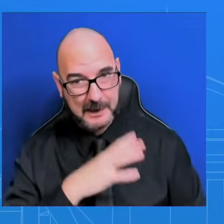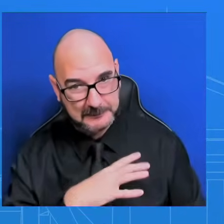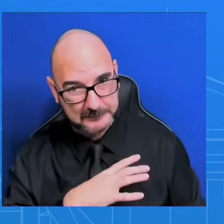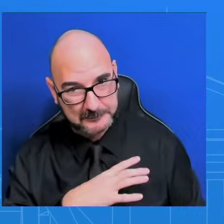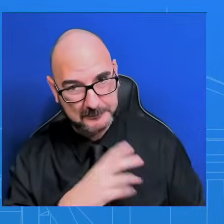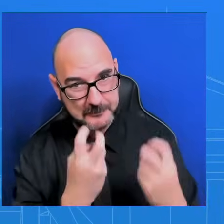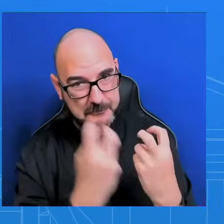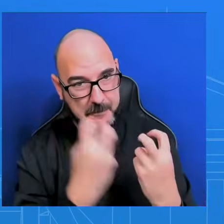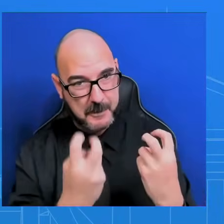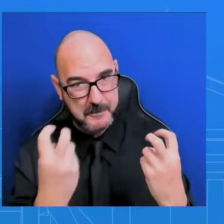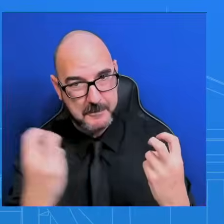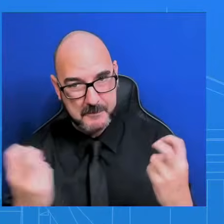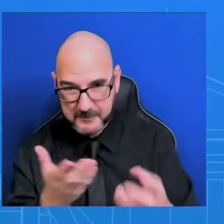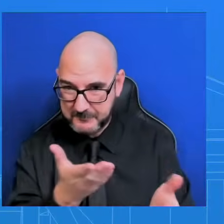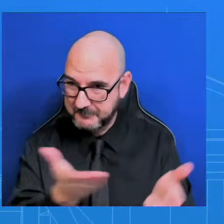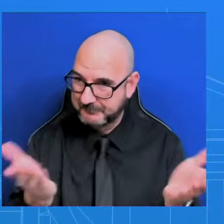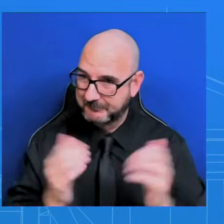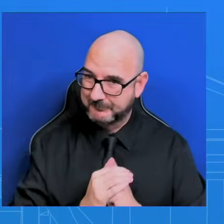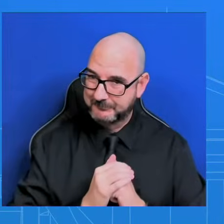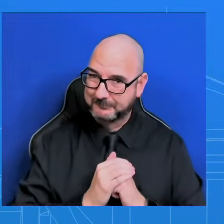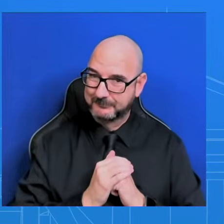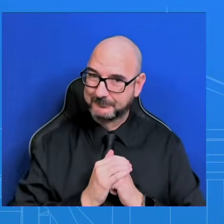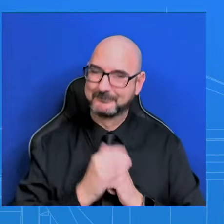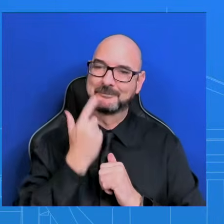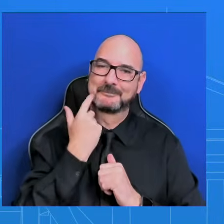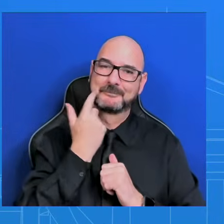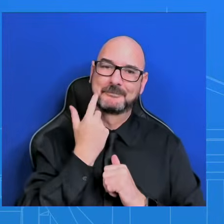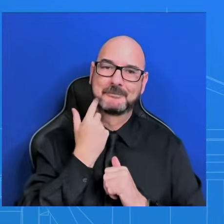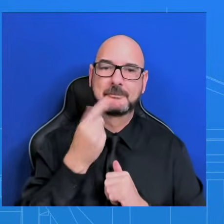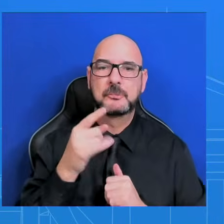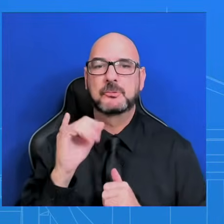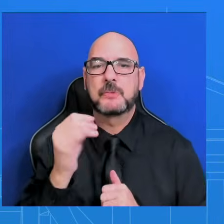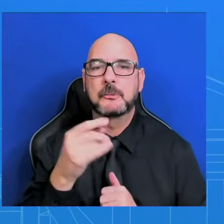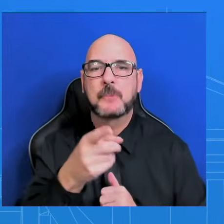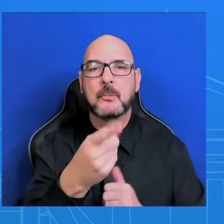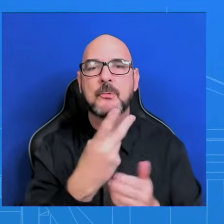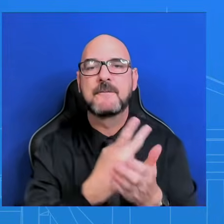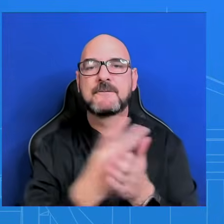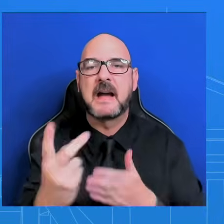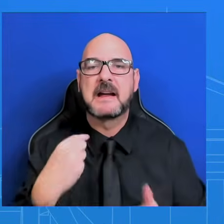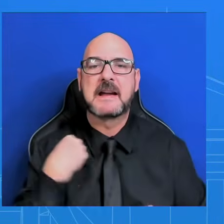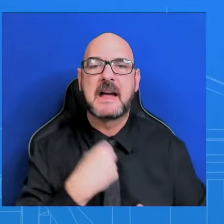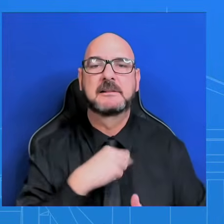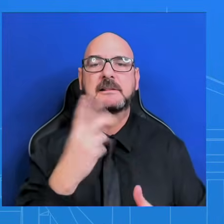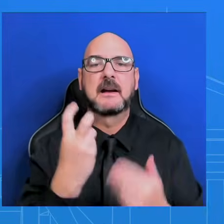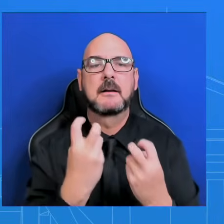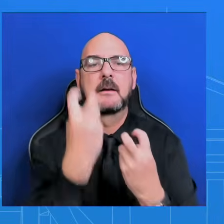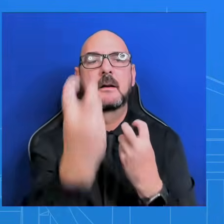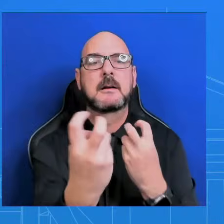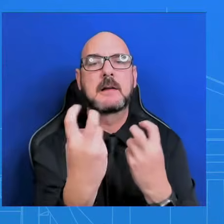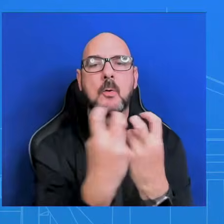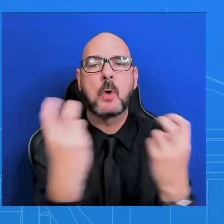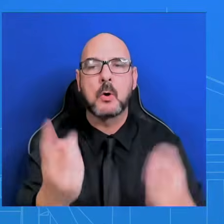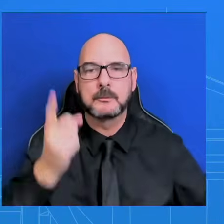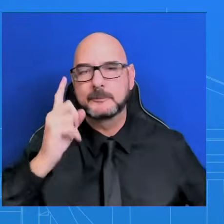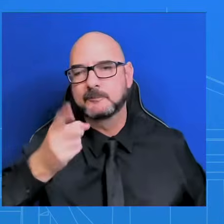It seems like -- Ms. Jean-Pierre: Joe, Joe, you have failed us in the second row. You have failed us in the second row. The Press: Almost. Ms. Jean-Pierre: Almost. Almost.